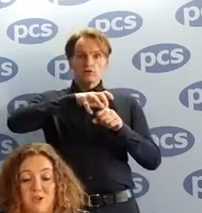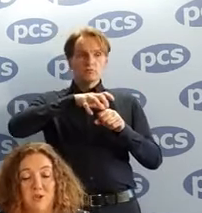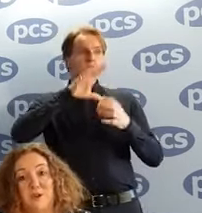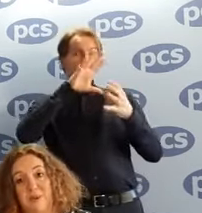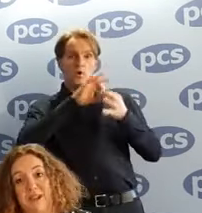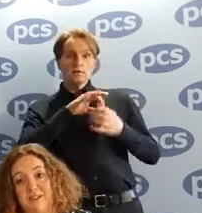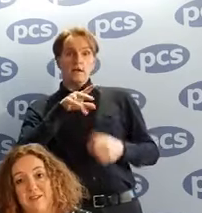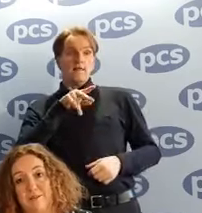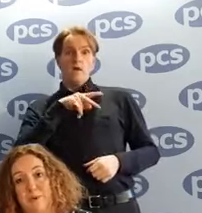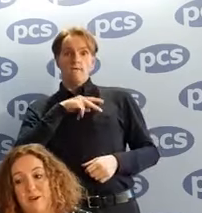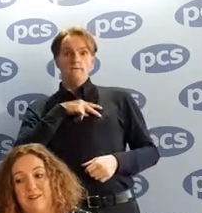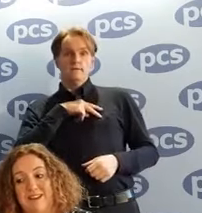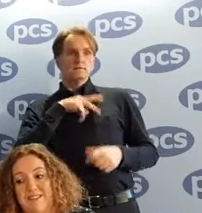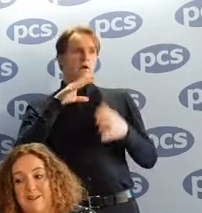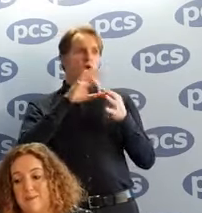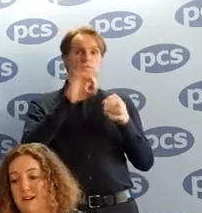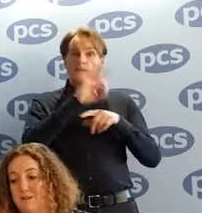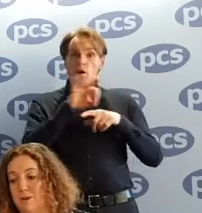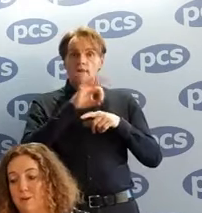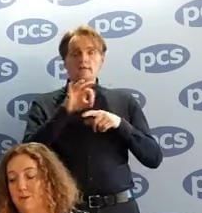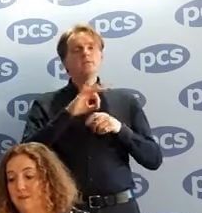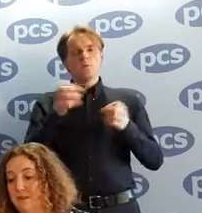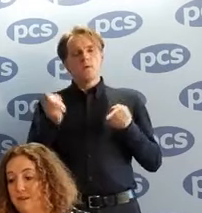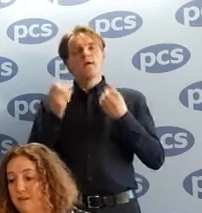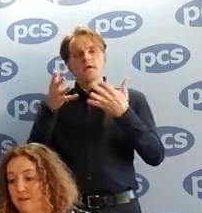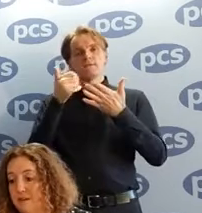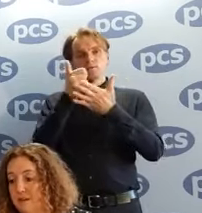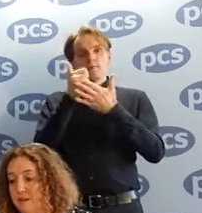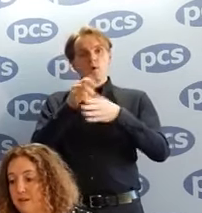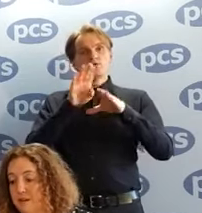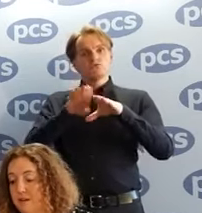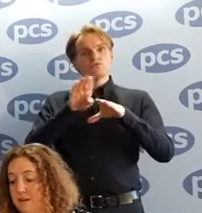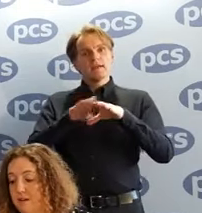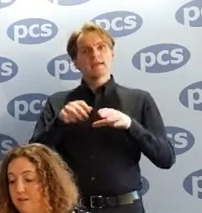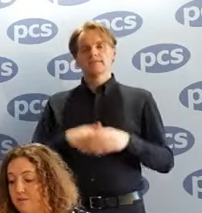make sure that we get you the support you need to get to play a role. Okay thanks